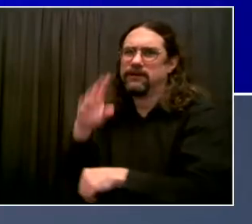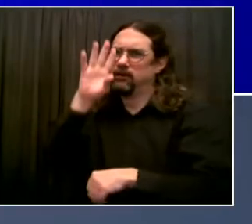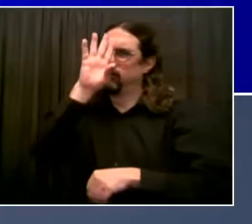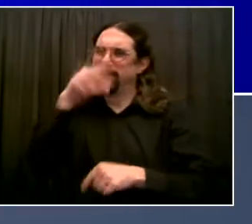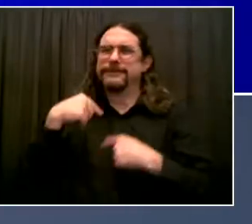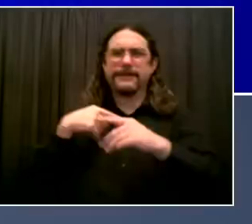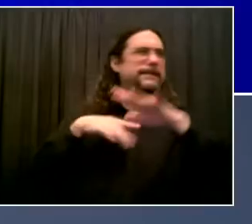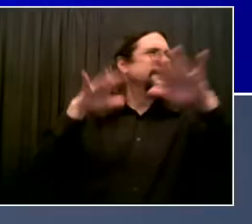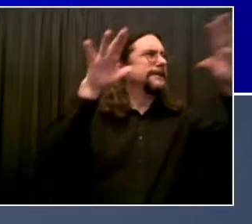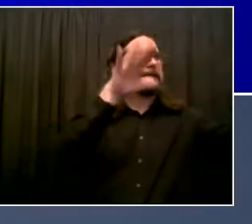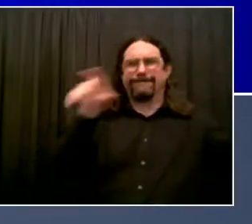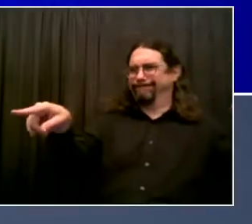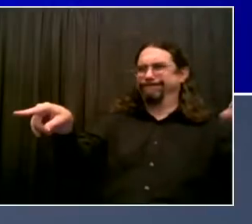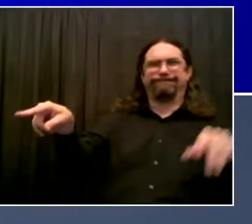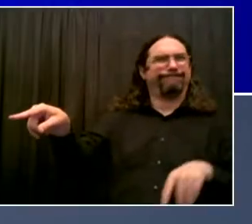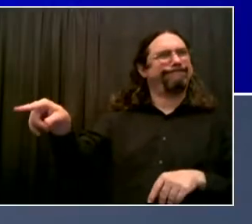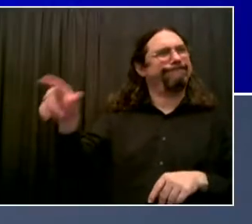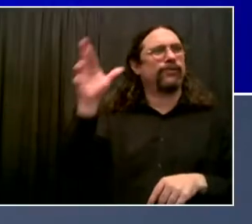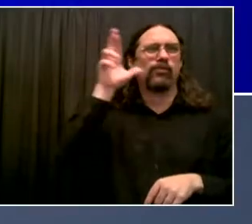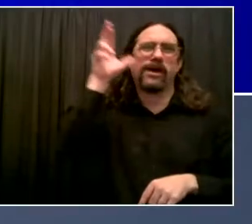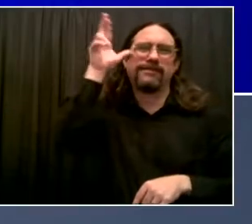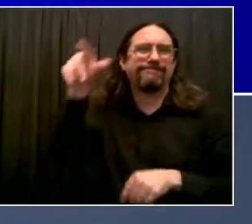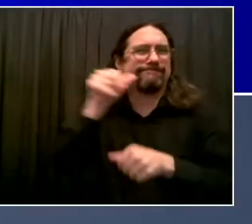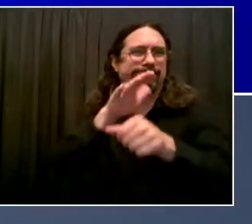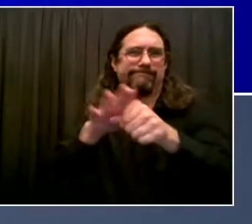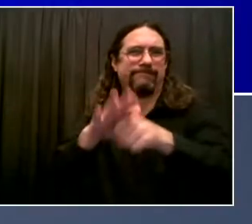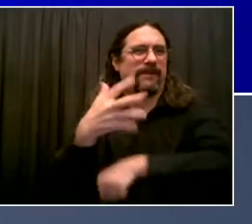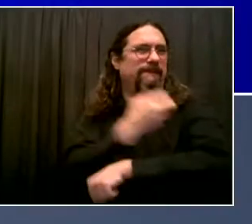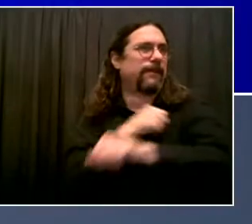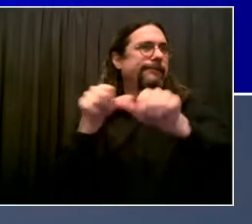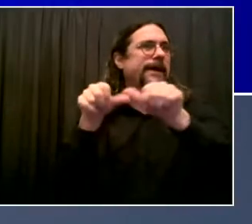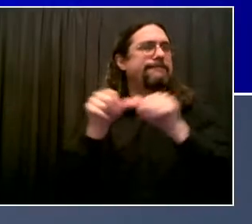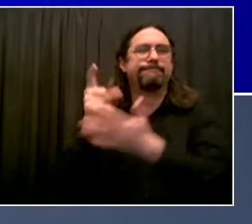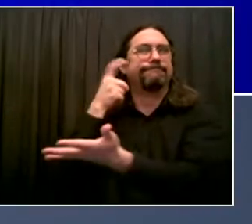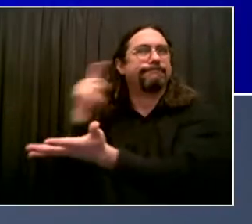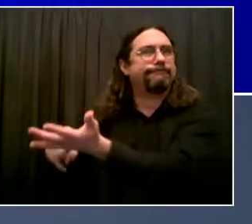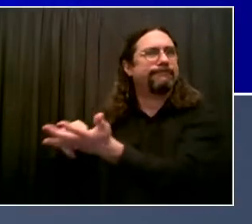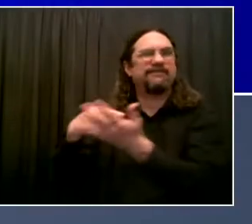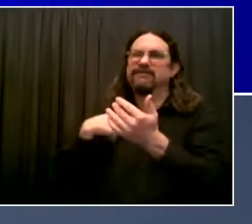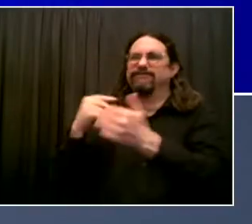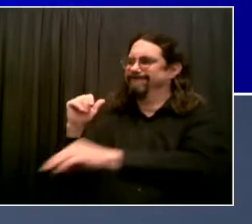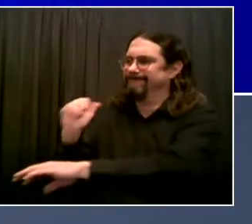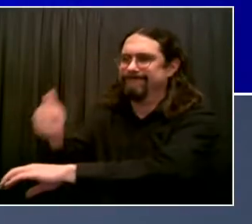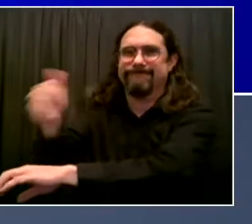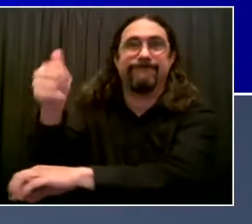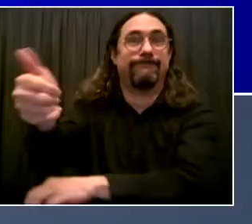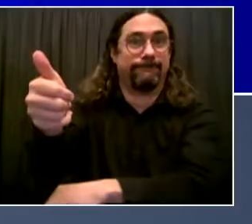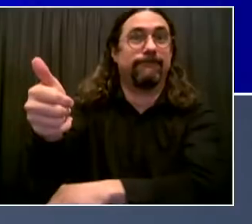IT IS A PLACE THAT DESERVES ATTENTION ANDHI STORICALLY